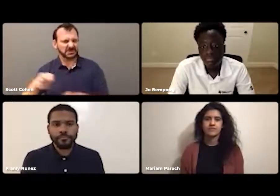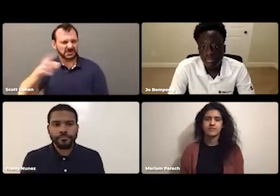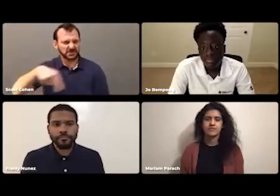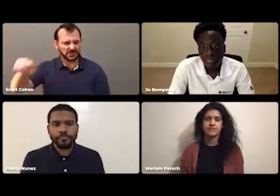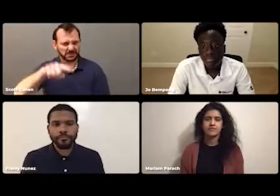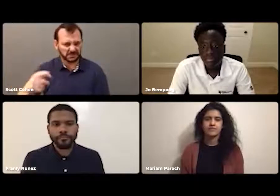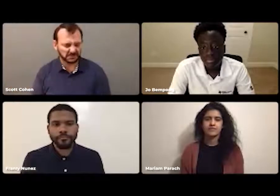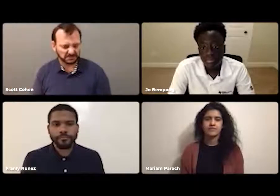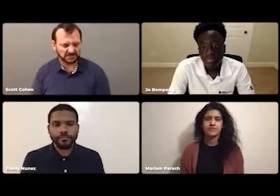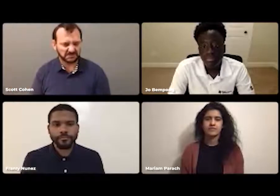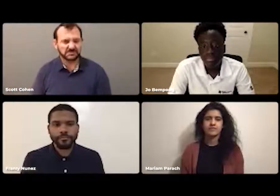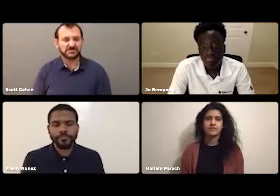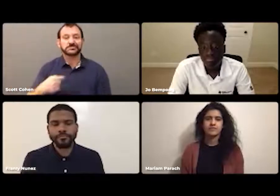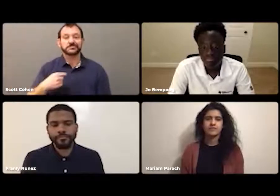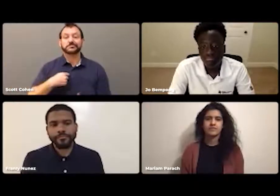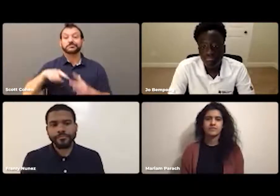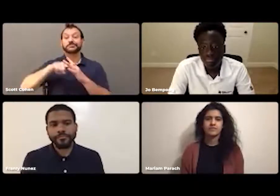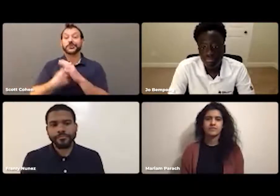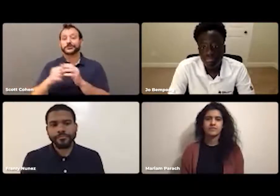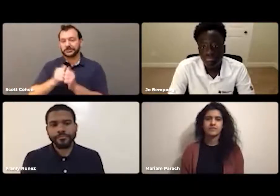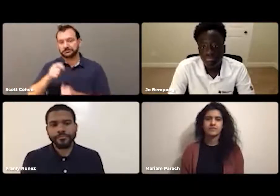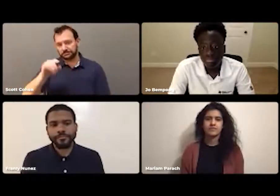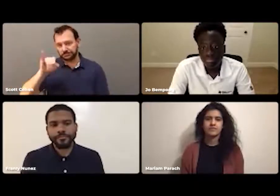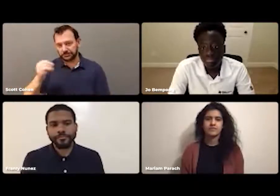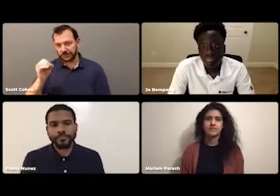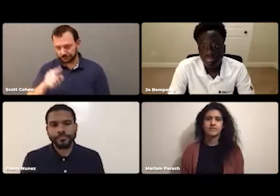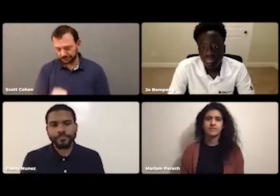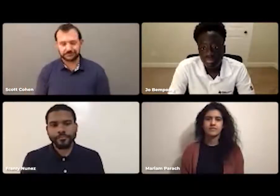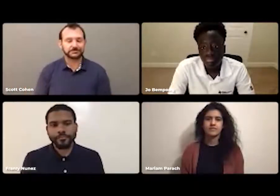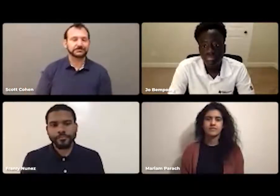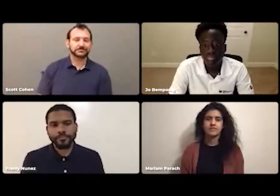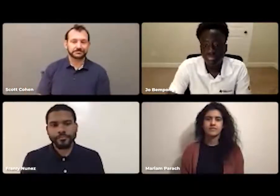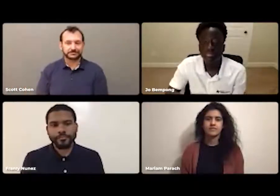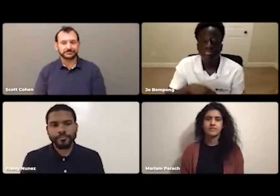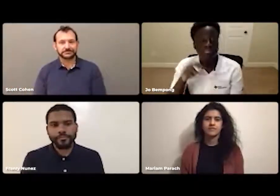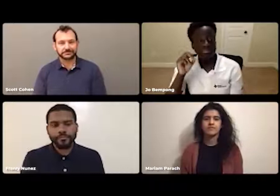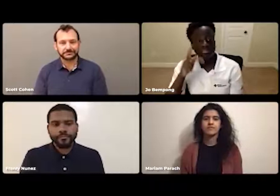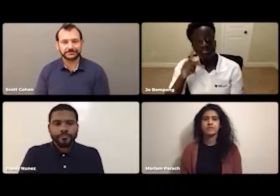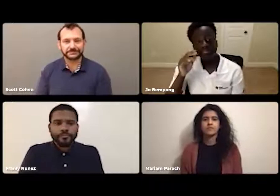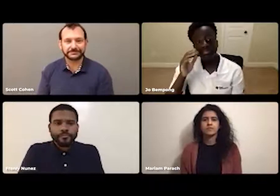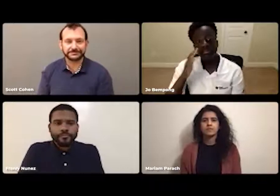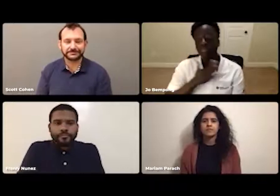What was your STEM learning experience like? Let's start with Jo. Take it away.